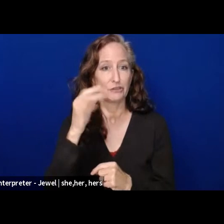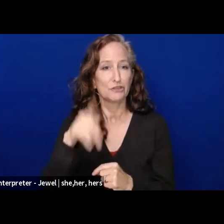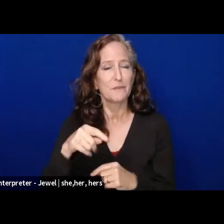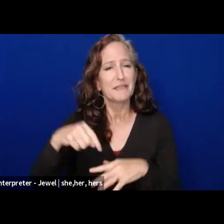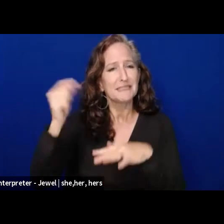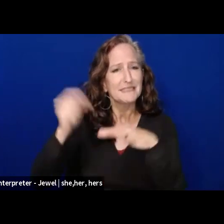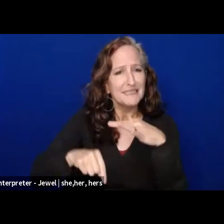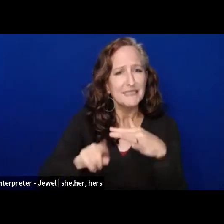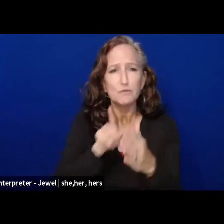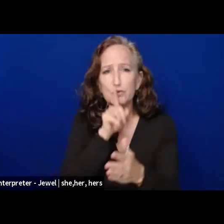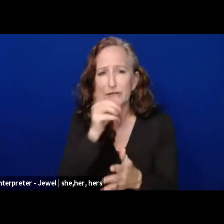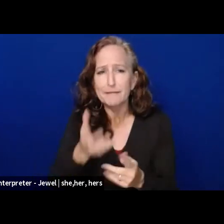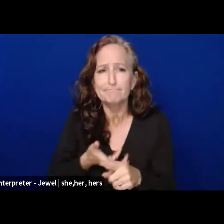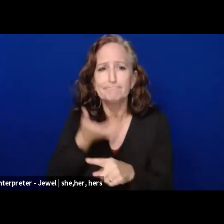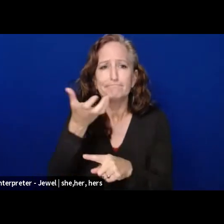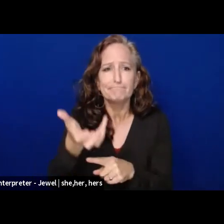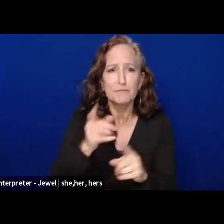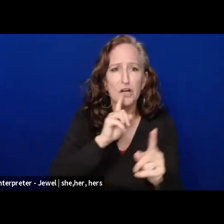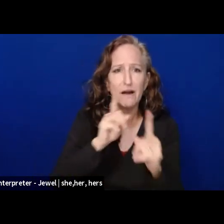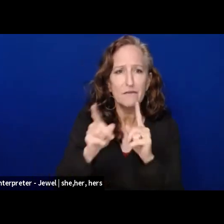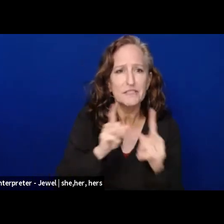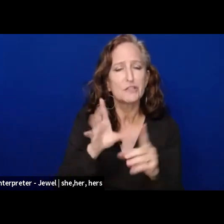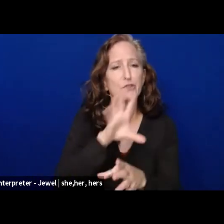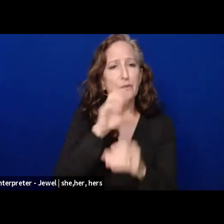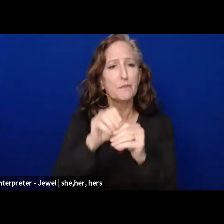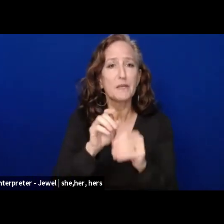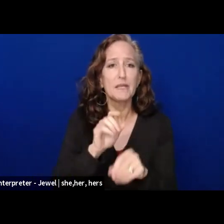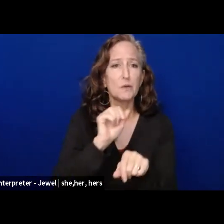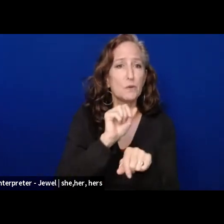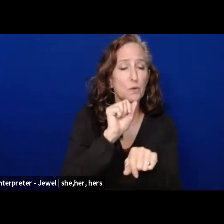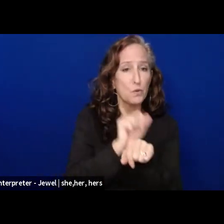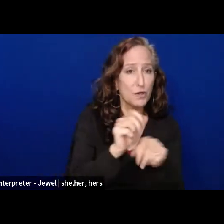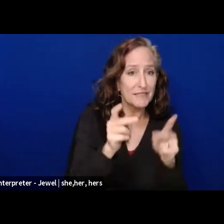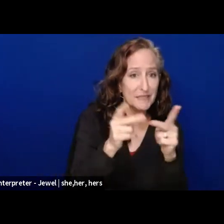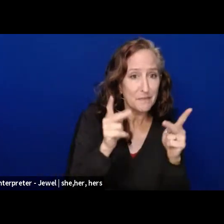can be more inclusive leaders in our workplaces and our communities. I am Melinda Briana Epler,